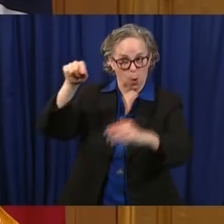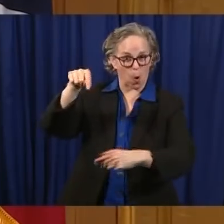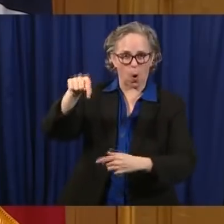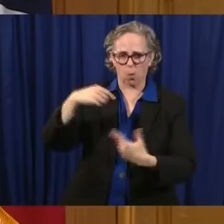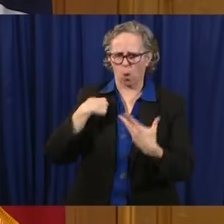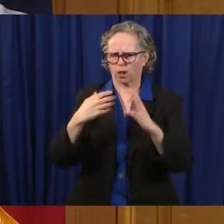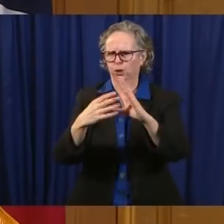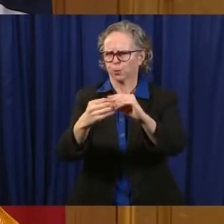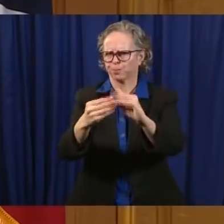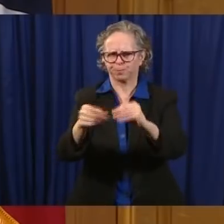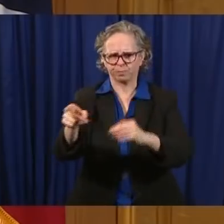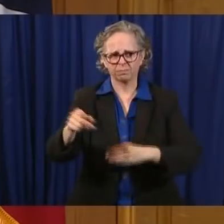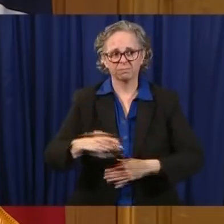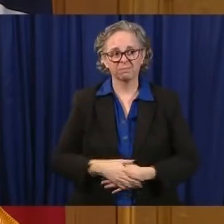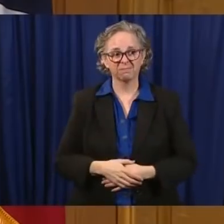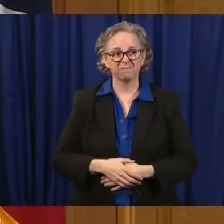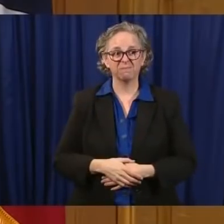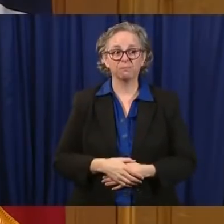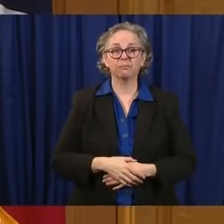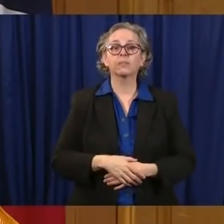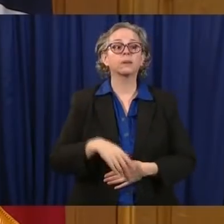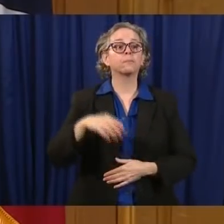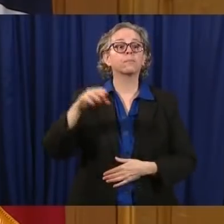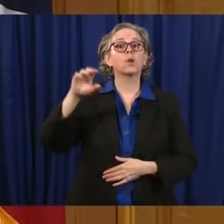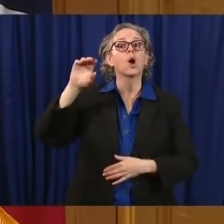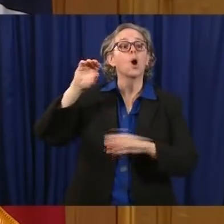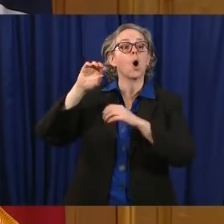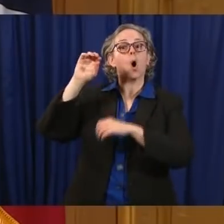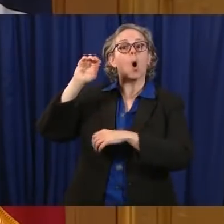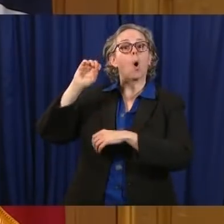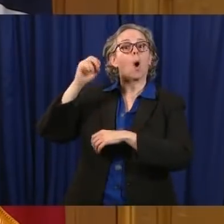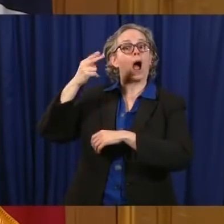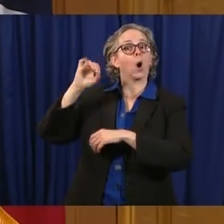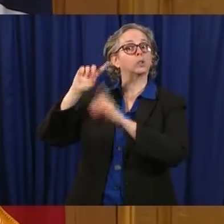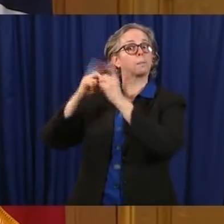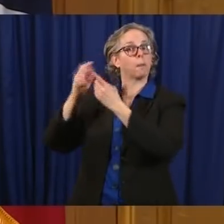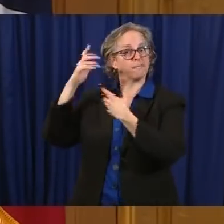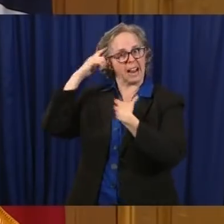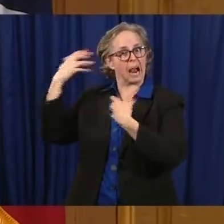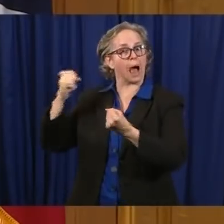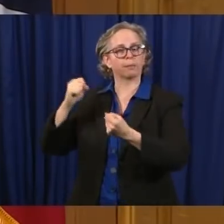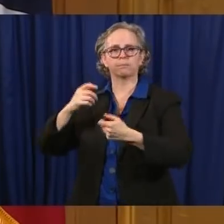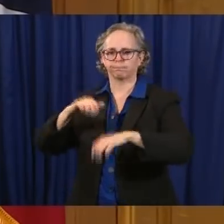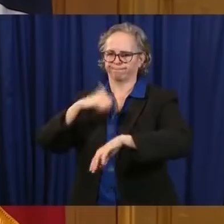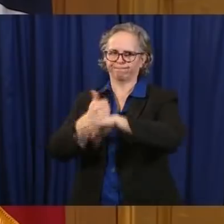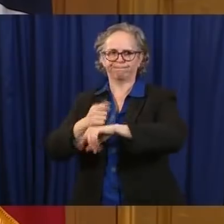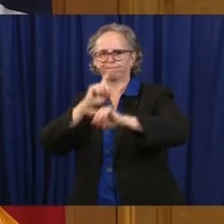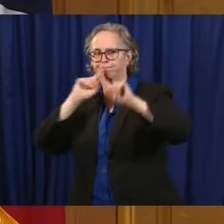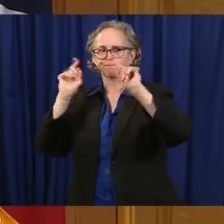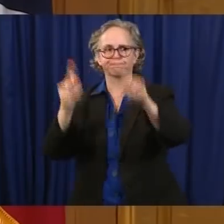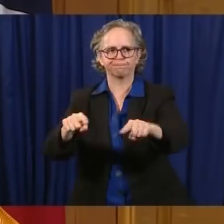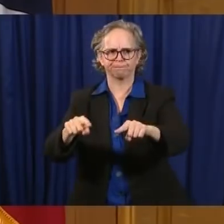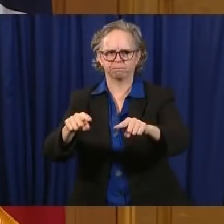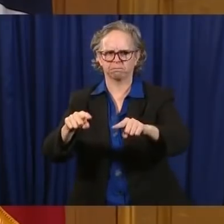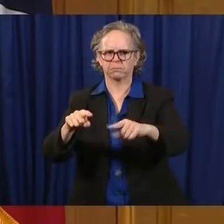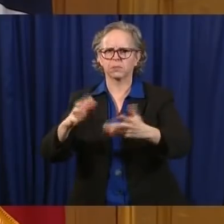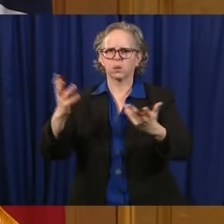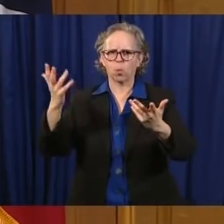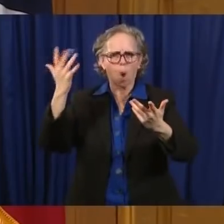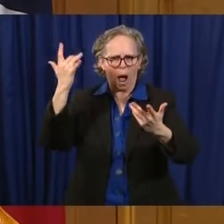TOUCH, WE ENCOURAGE EVERYONE TO DO THAT.>>> LET ME TALK A LITTLE BIT NOW ABOUT OUR LIQUOR STORES. IN COMPLIANCE WITH THE OHIO